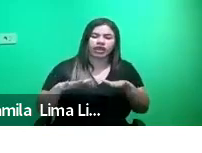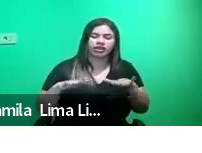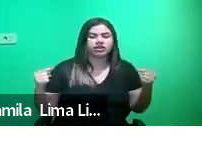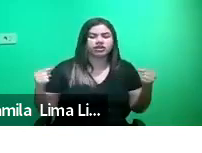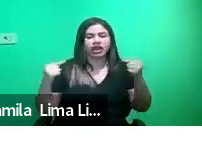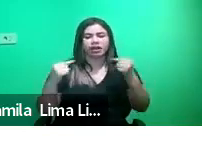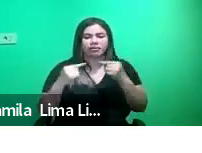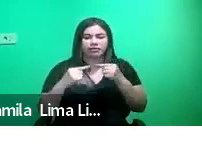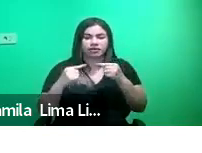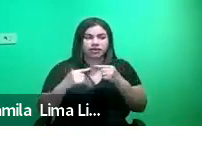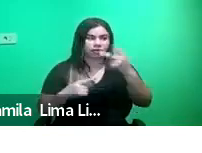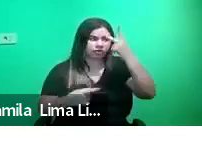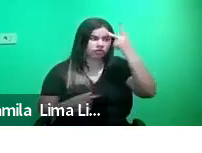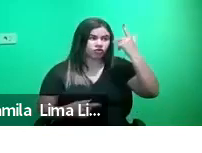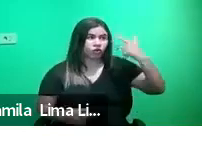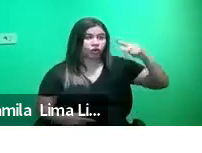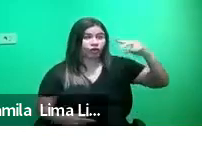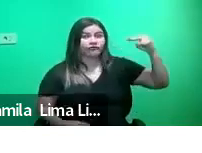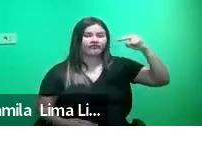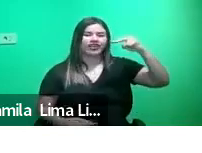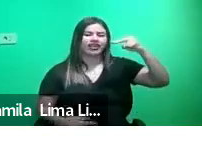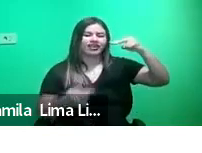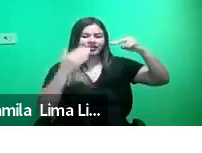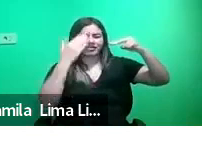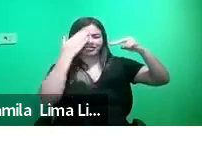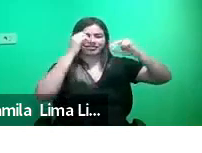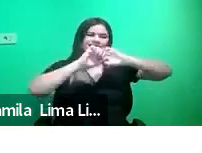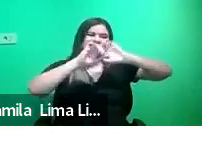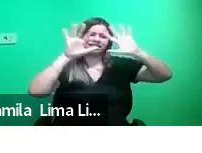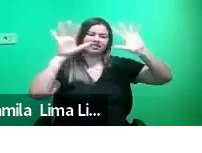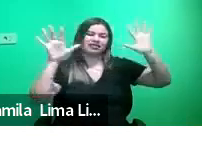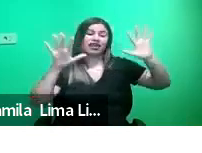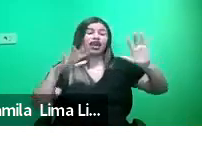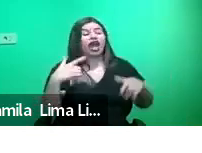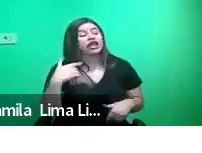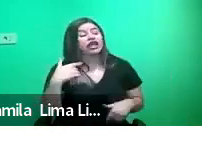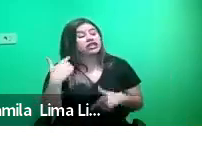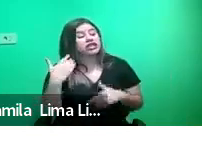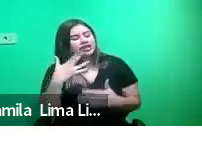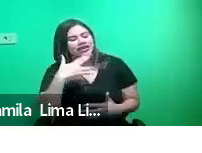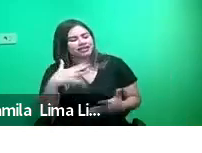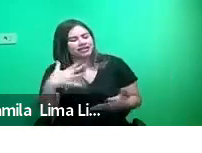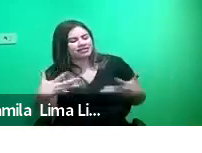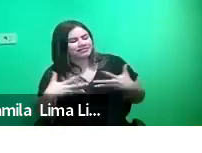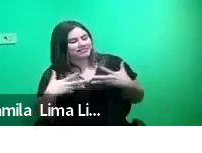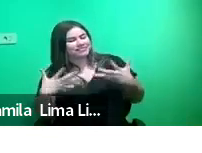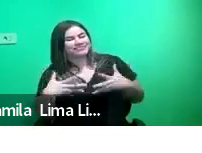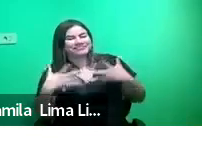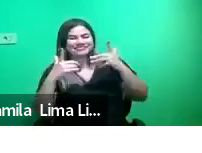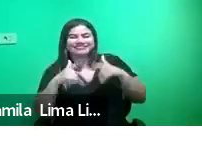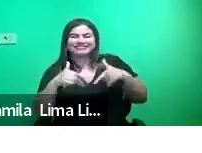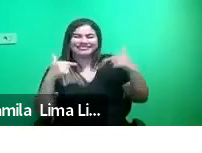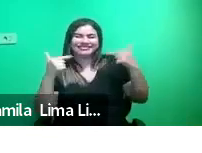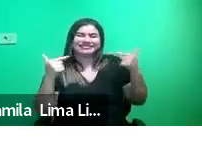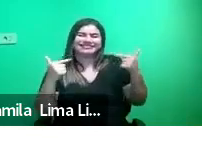indication for the child himself . Thus we Thus we might say that through through others we become ourselves through others we become ourselves.